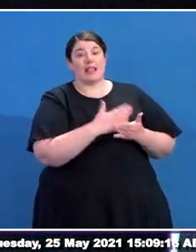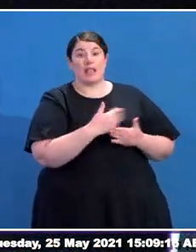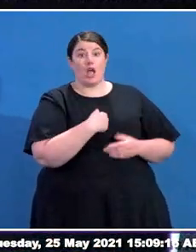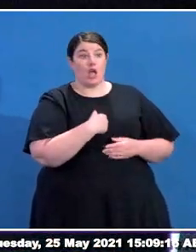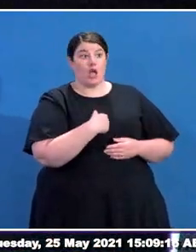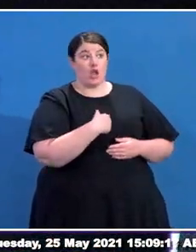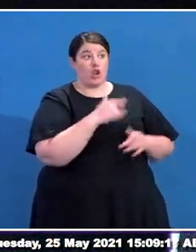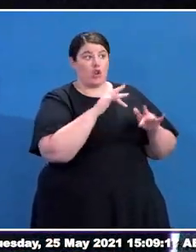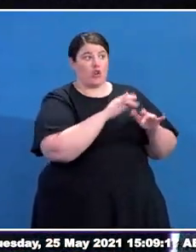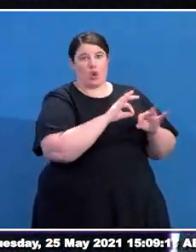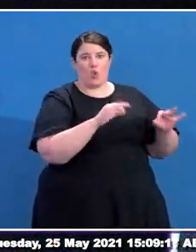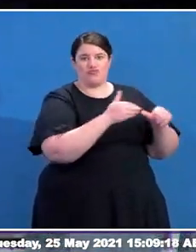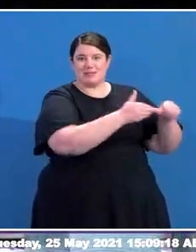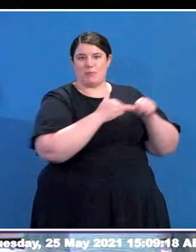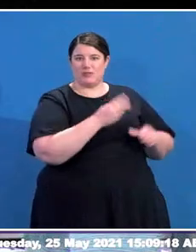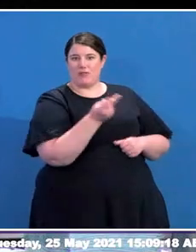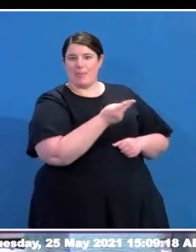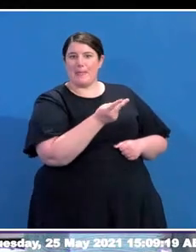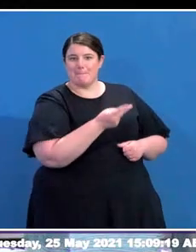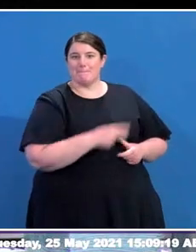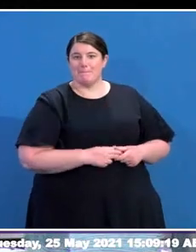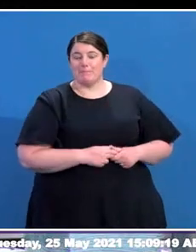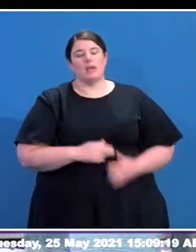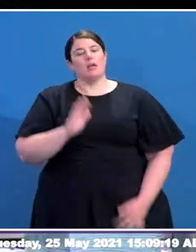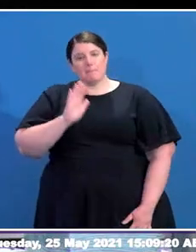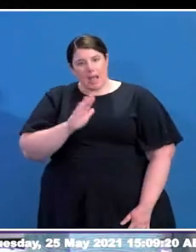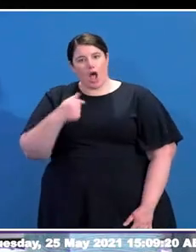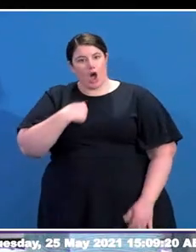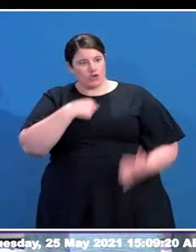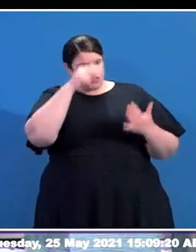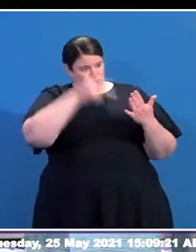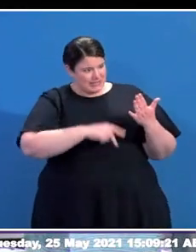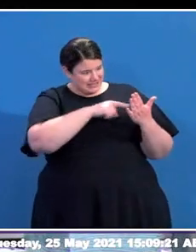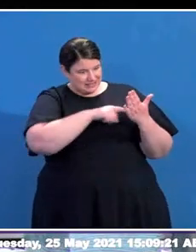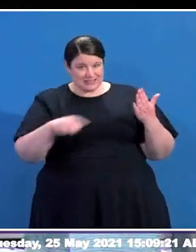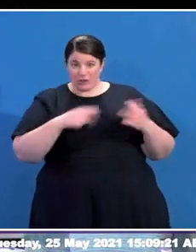Yes, but as I read this quickly, it rather suggests to me that you felt